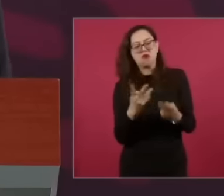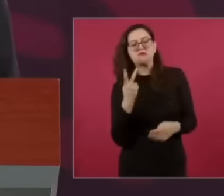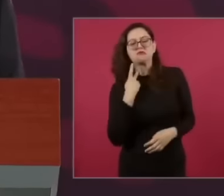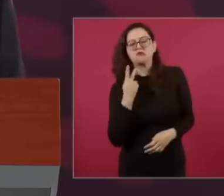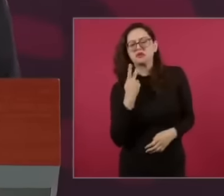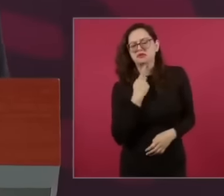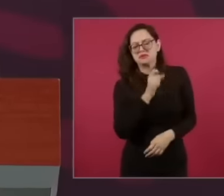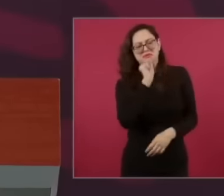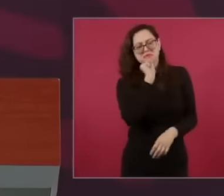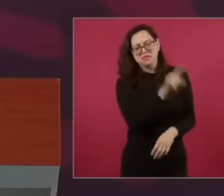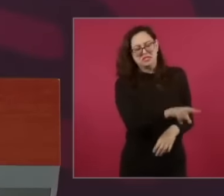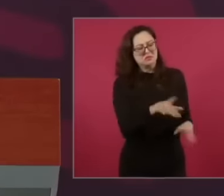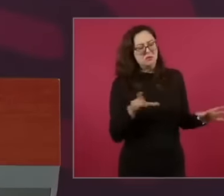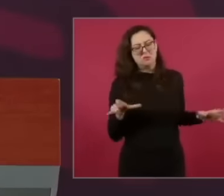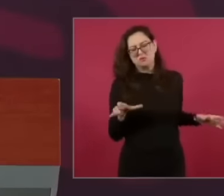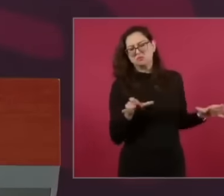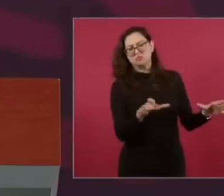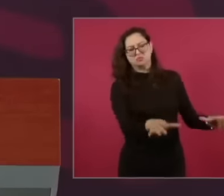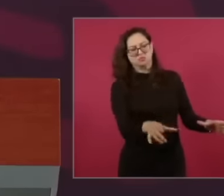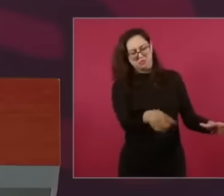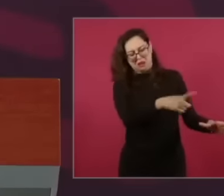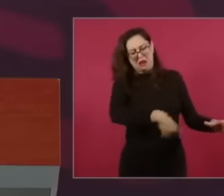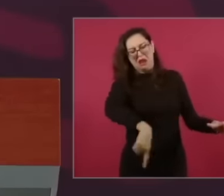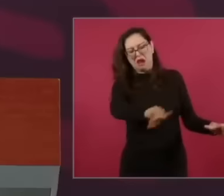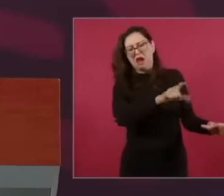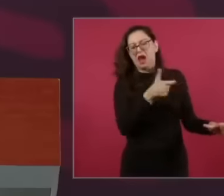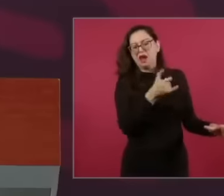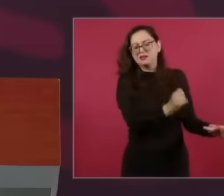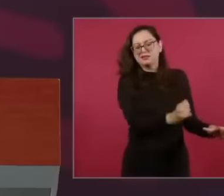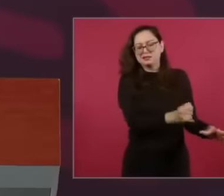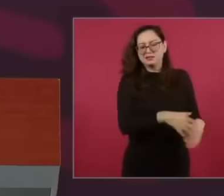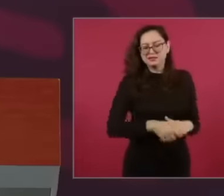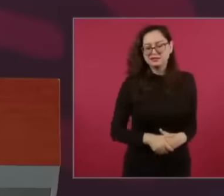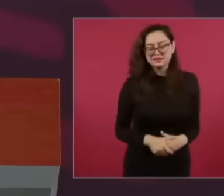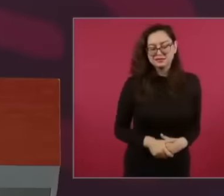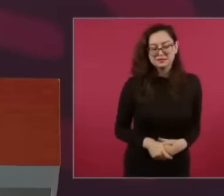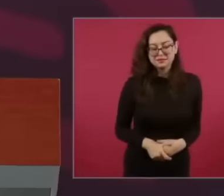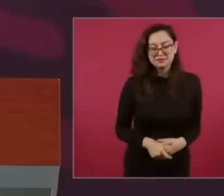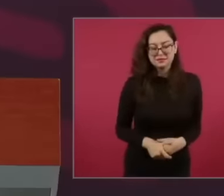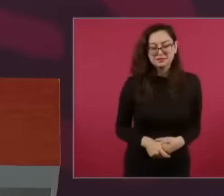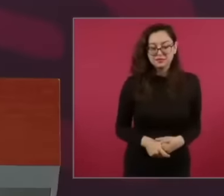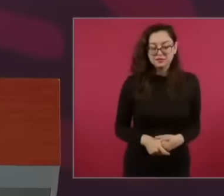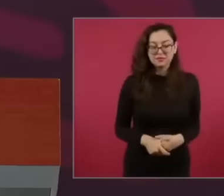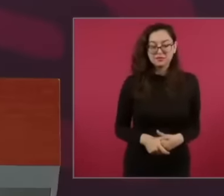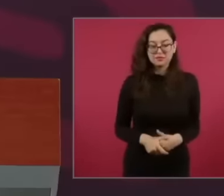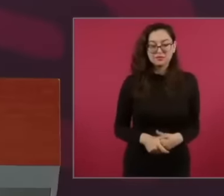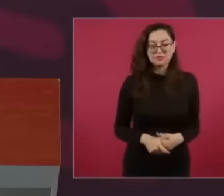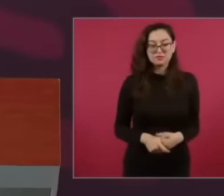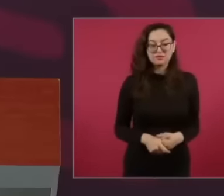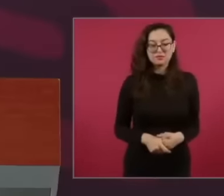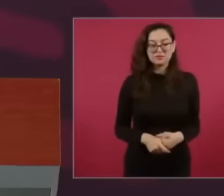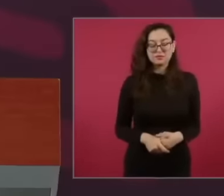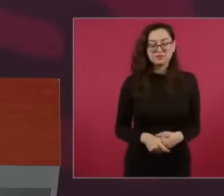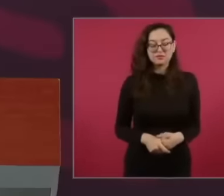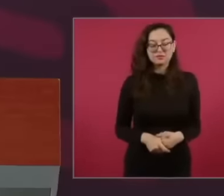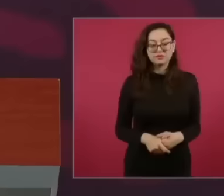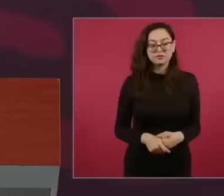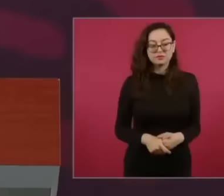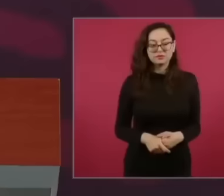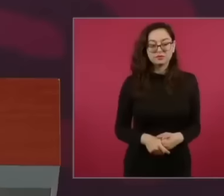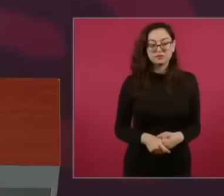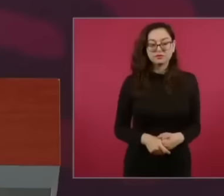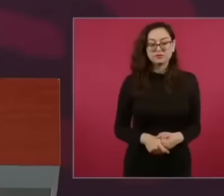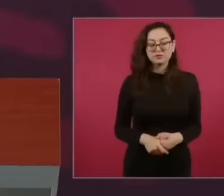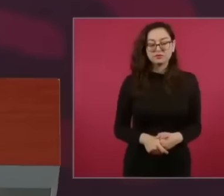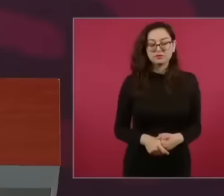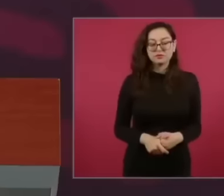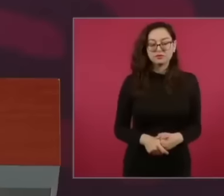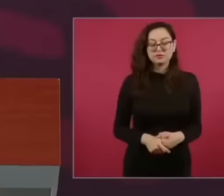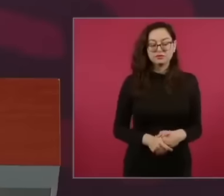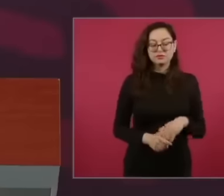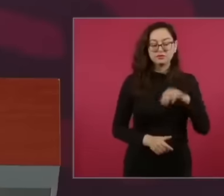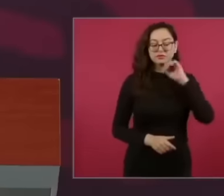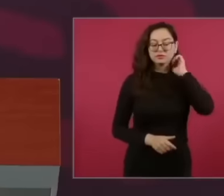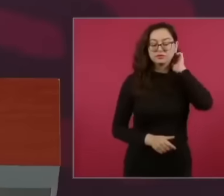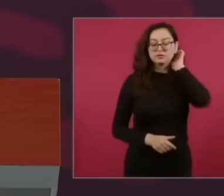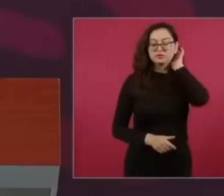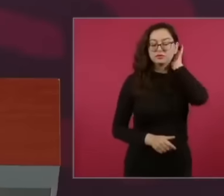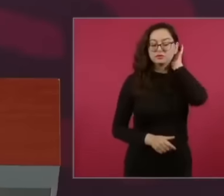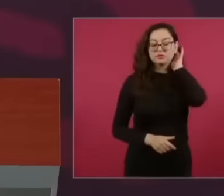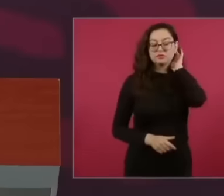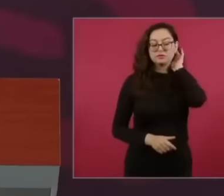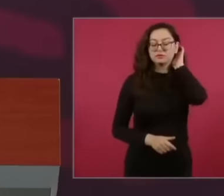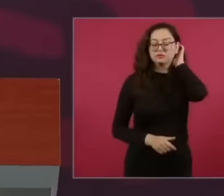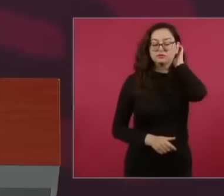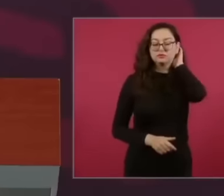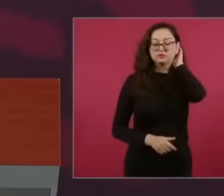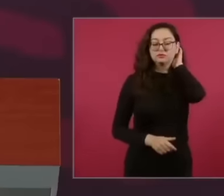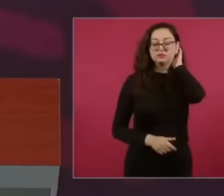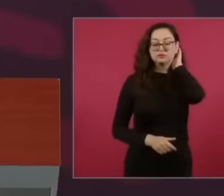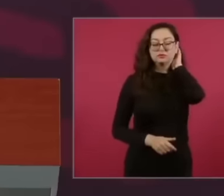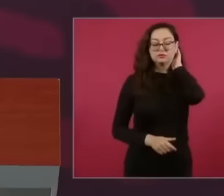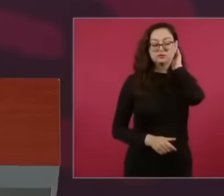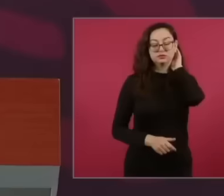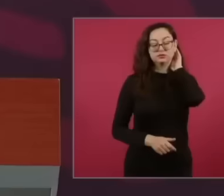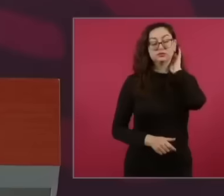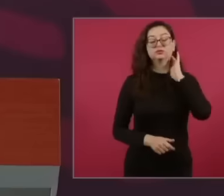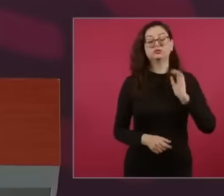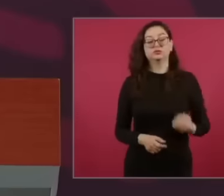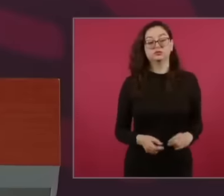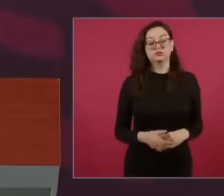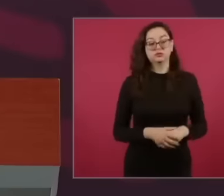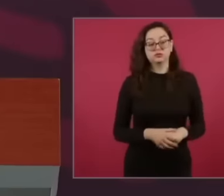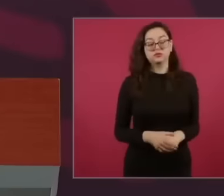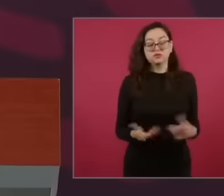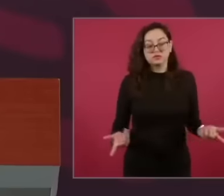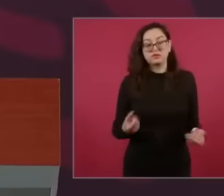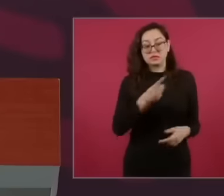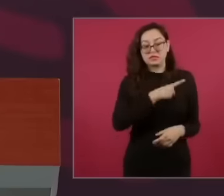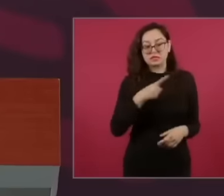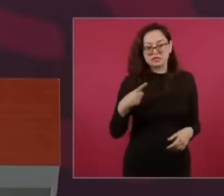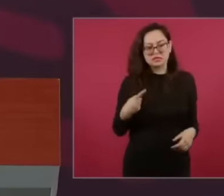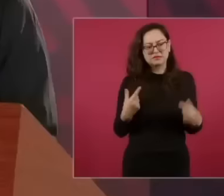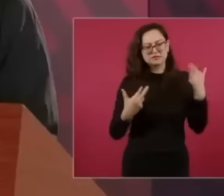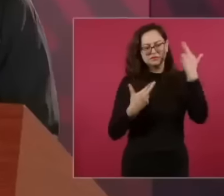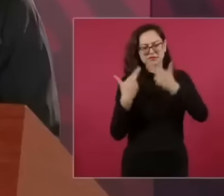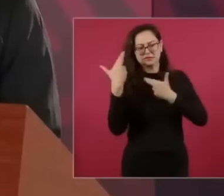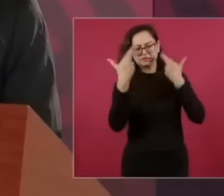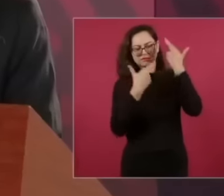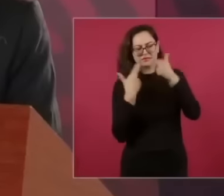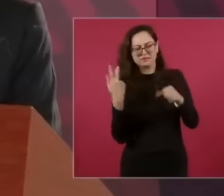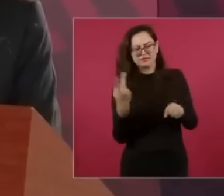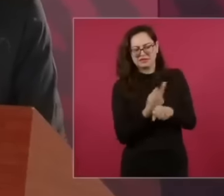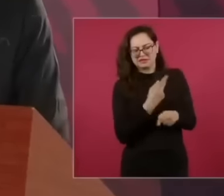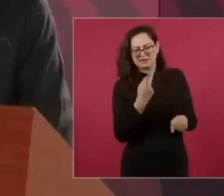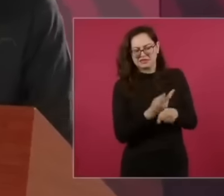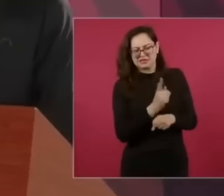and that must also be analyzed because before all the